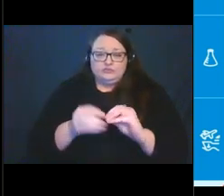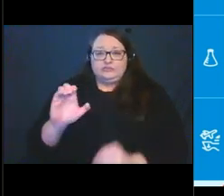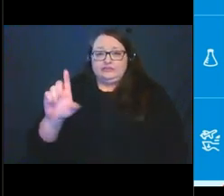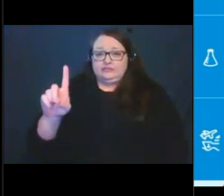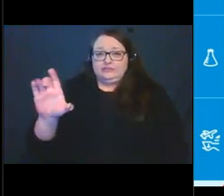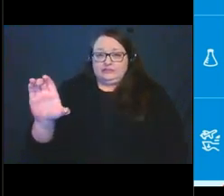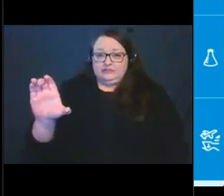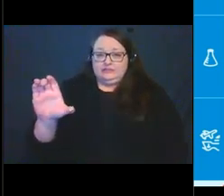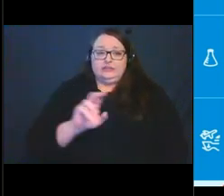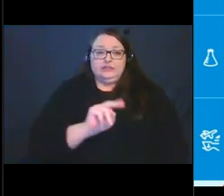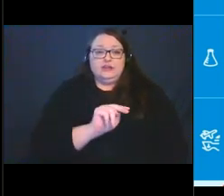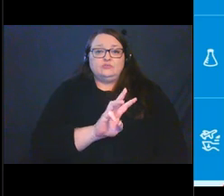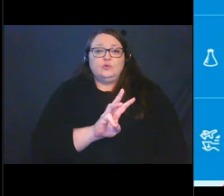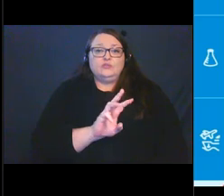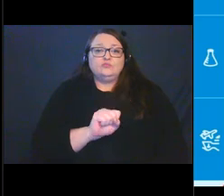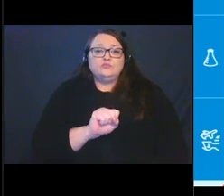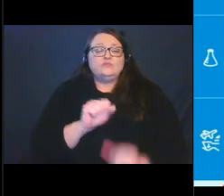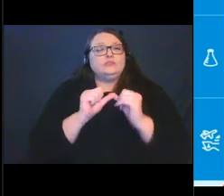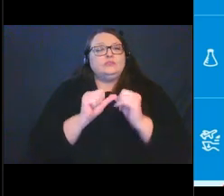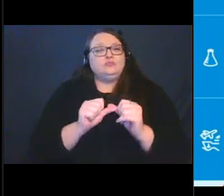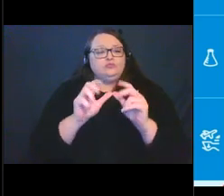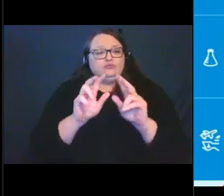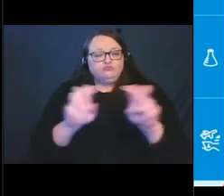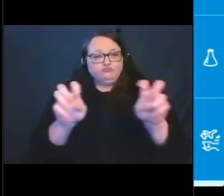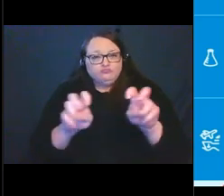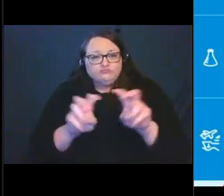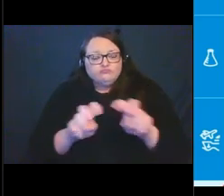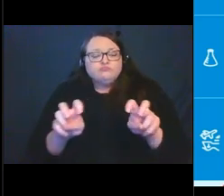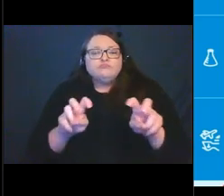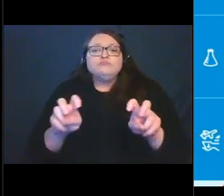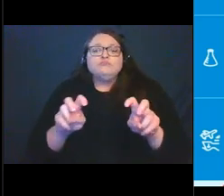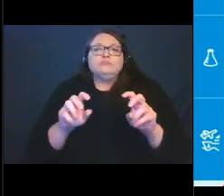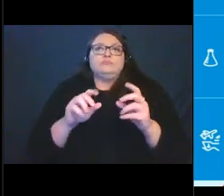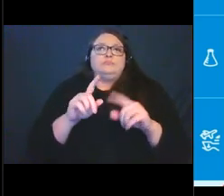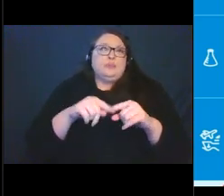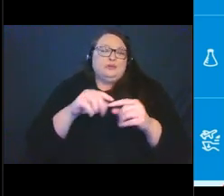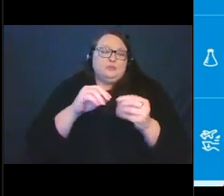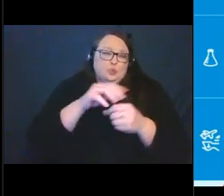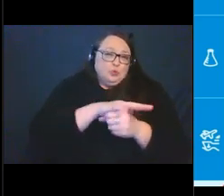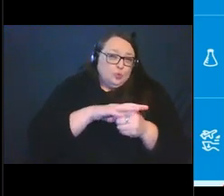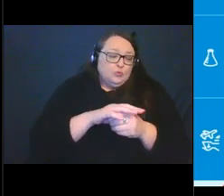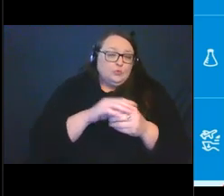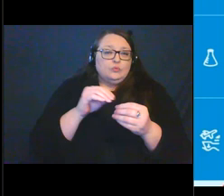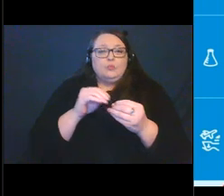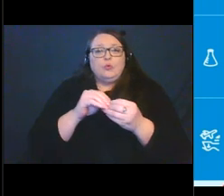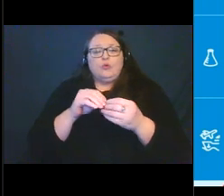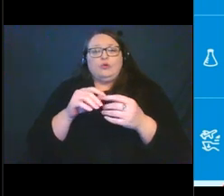to conduct additional assessments based on other more local or regional data sources.